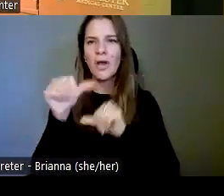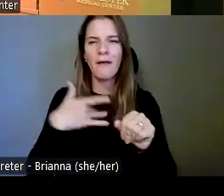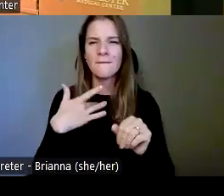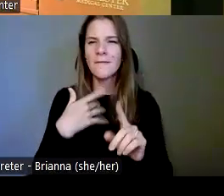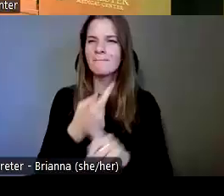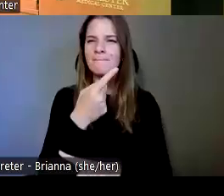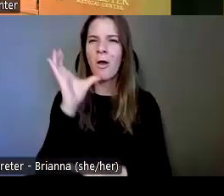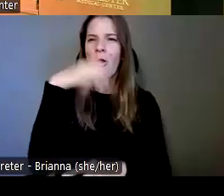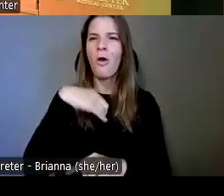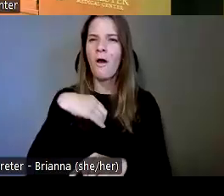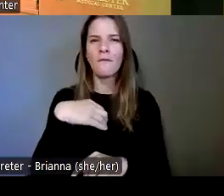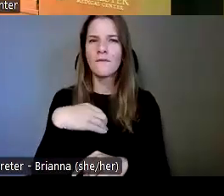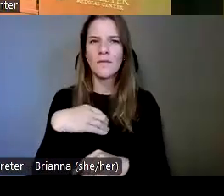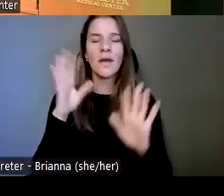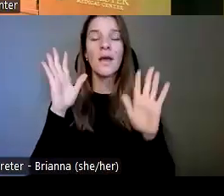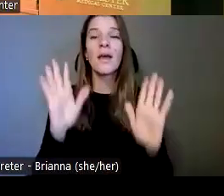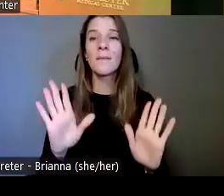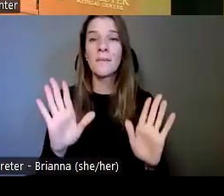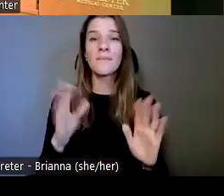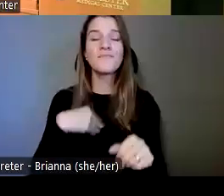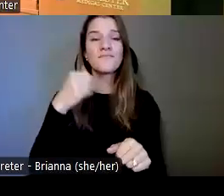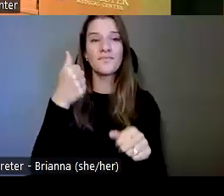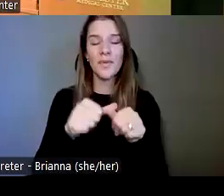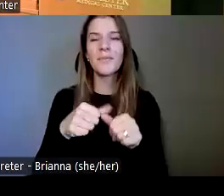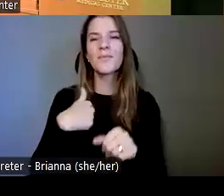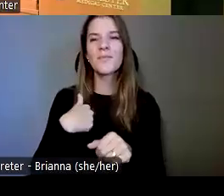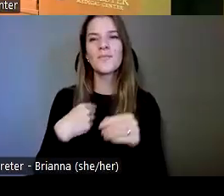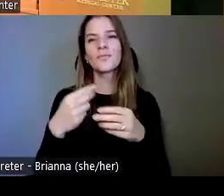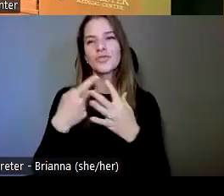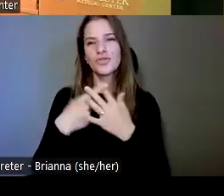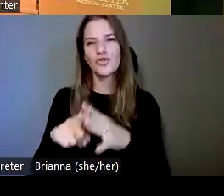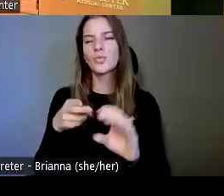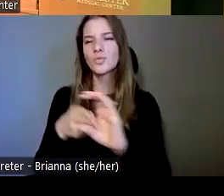what it was. And I think when I started doing my psychiatry residency, which was in community